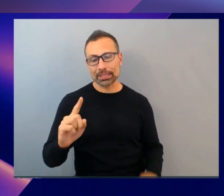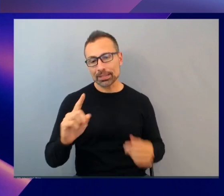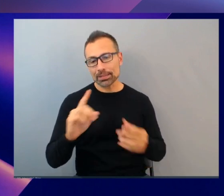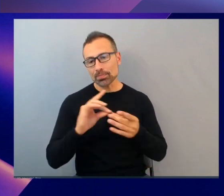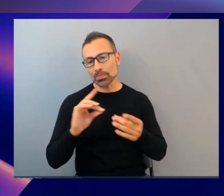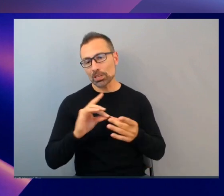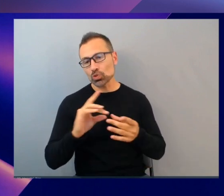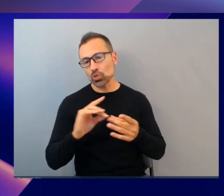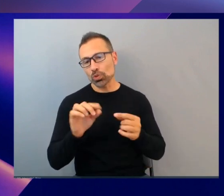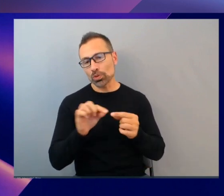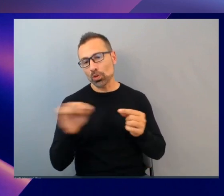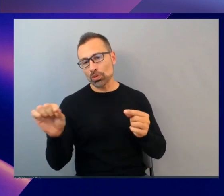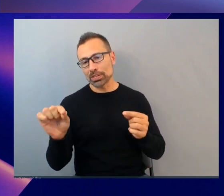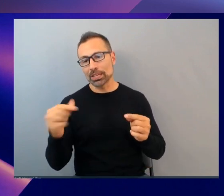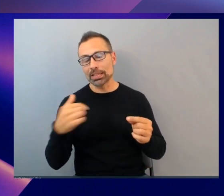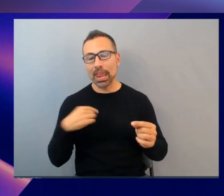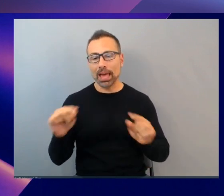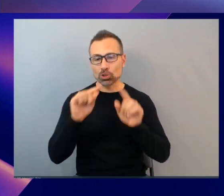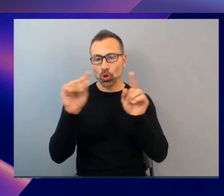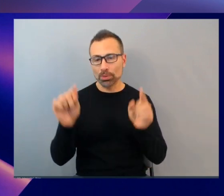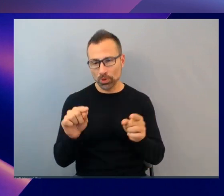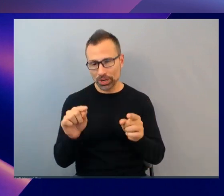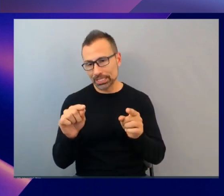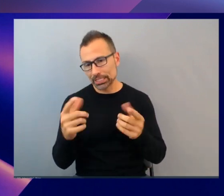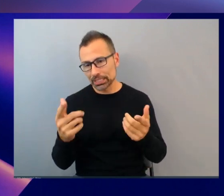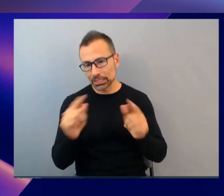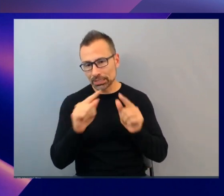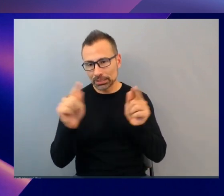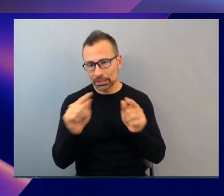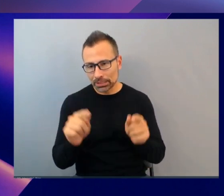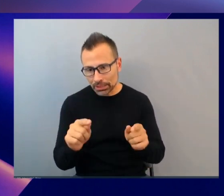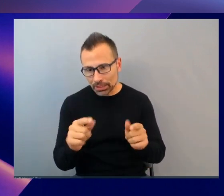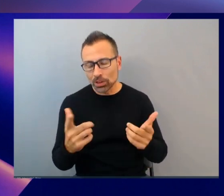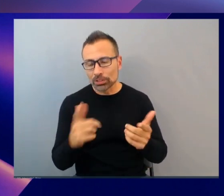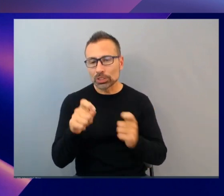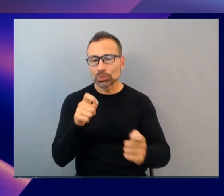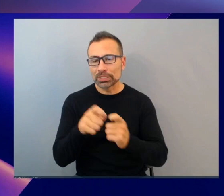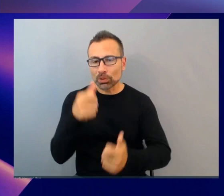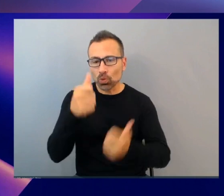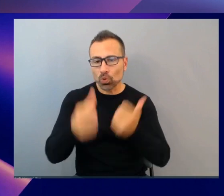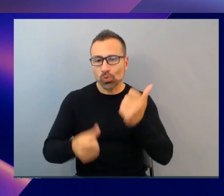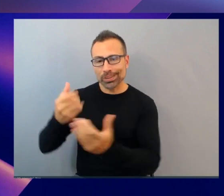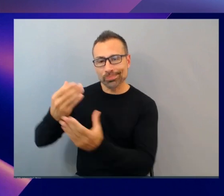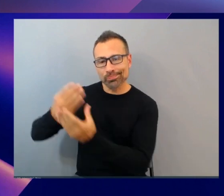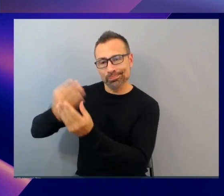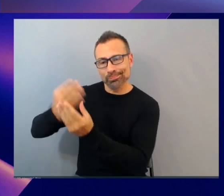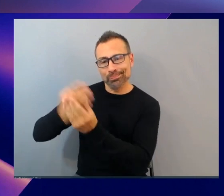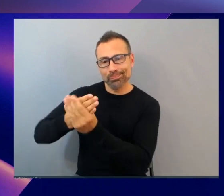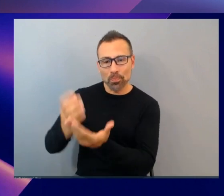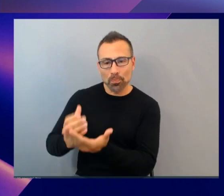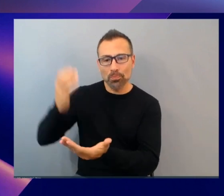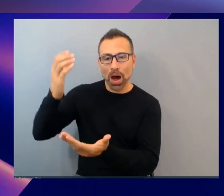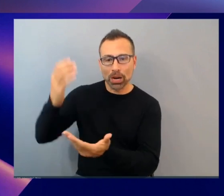curly braces to specify the bucket policy, in this case. So, bucket policies, the documentation says